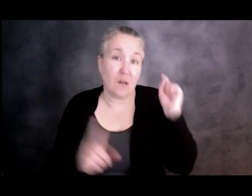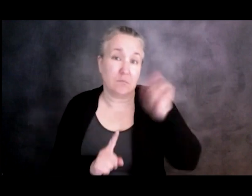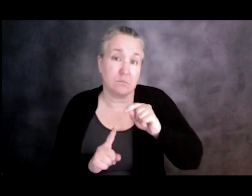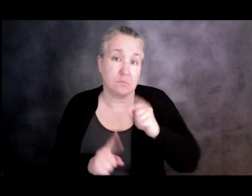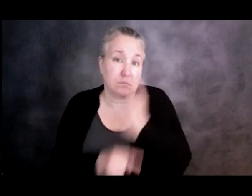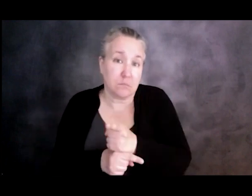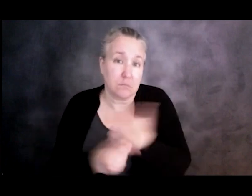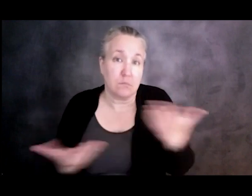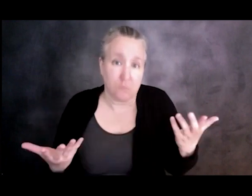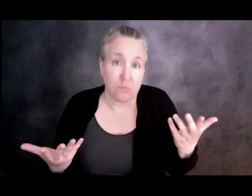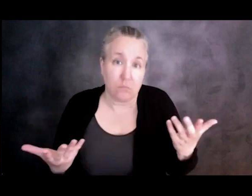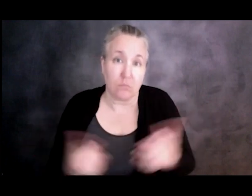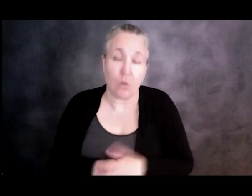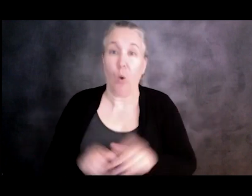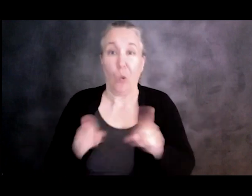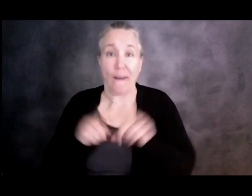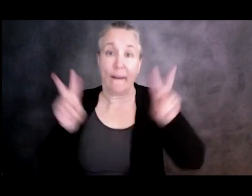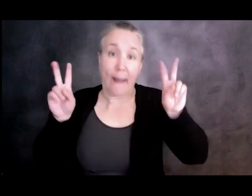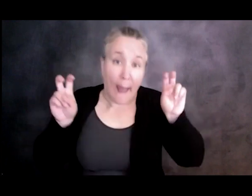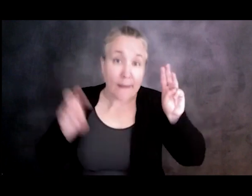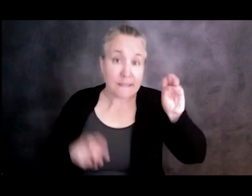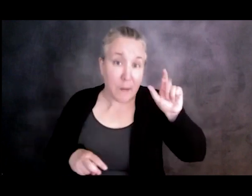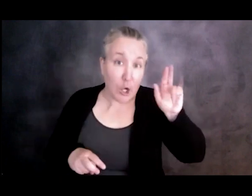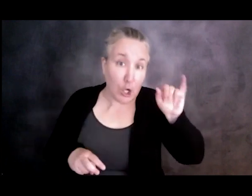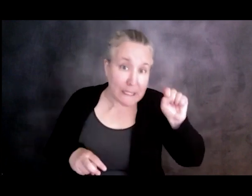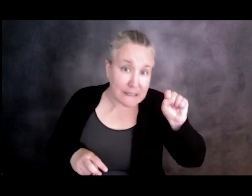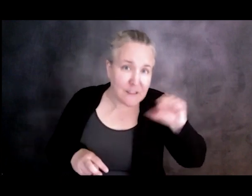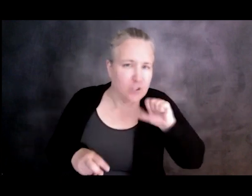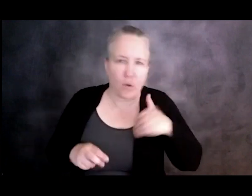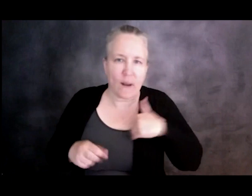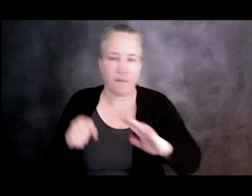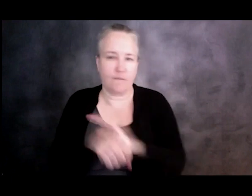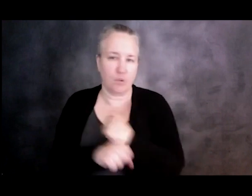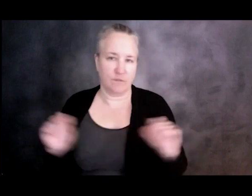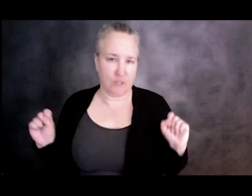And the fact that we so-called minorities don't have that kind of full freedom